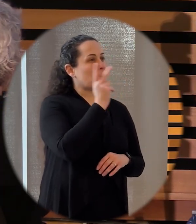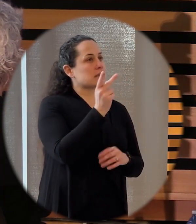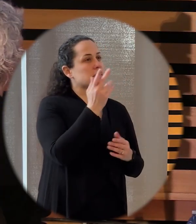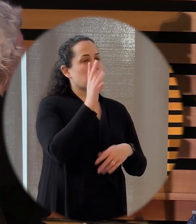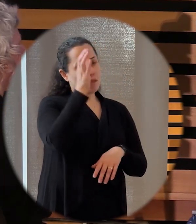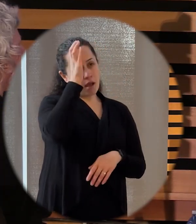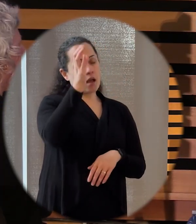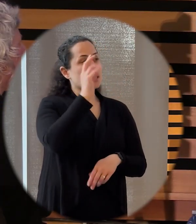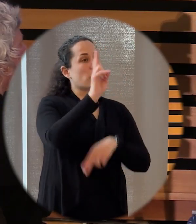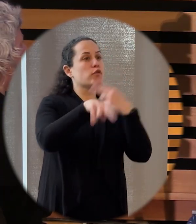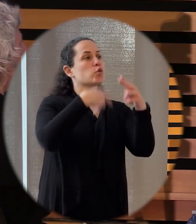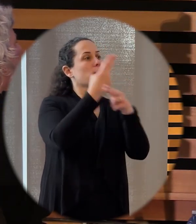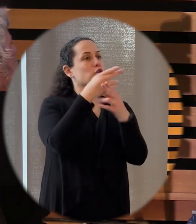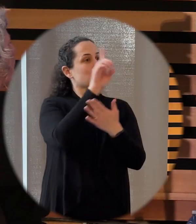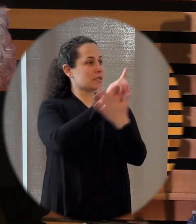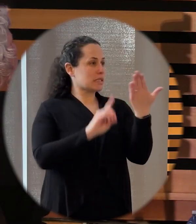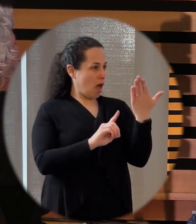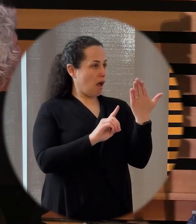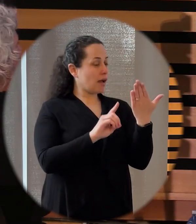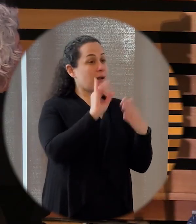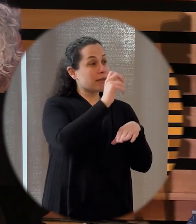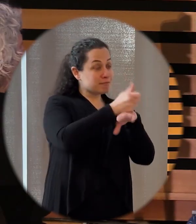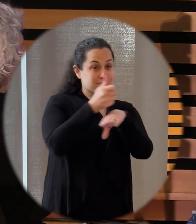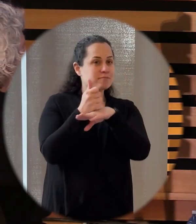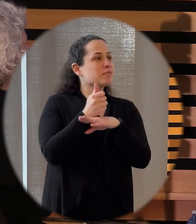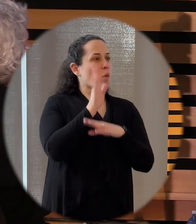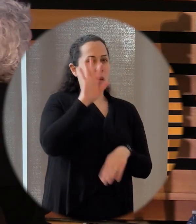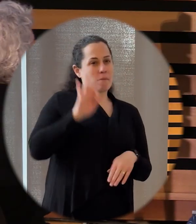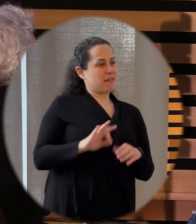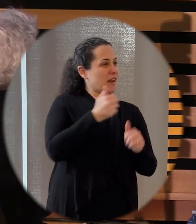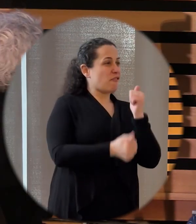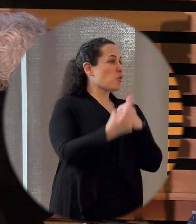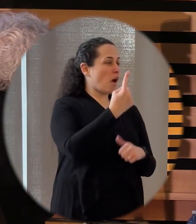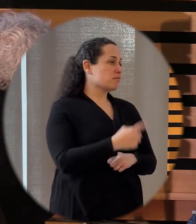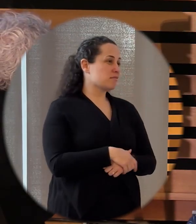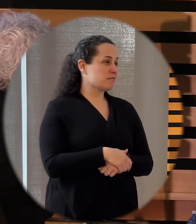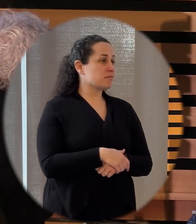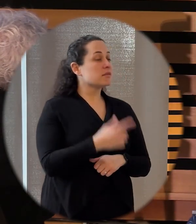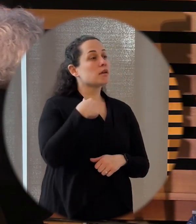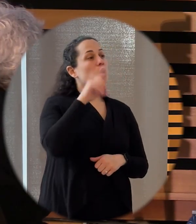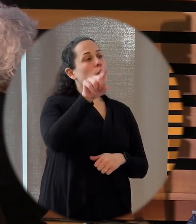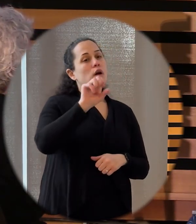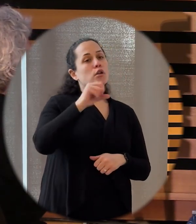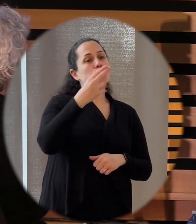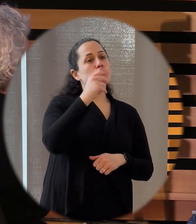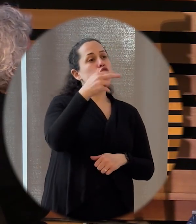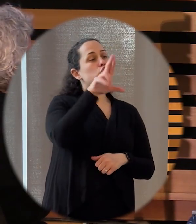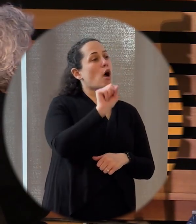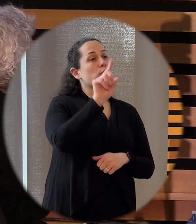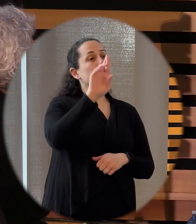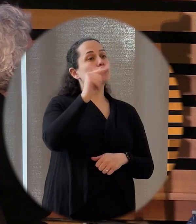design principles benefit everyone. I was on my way to Shoppers Drug Mart. A mom carrying